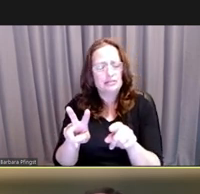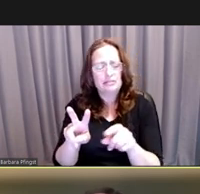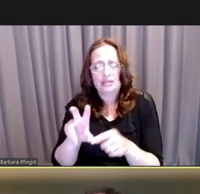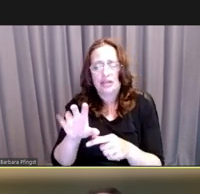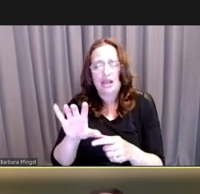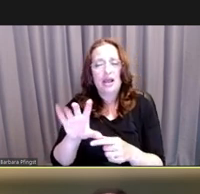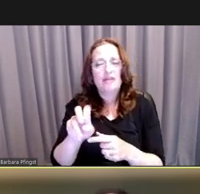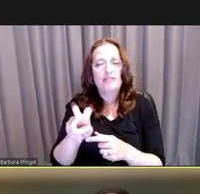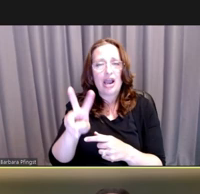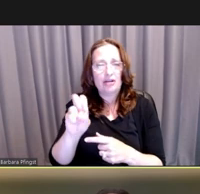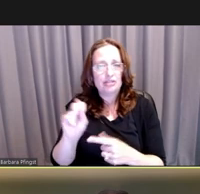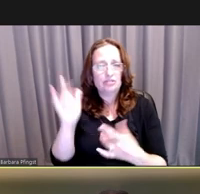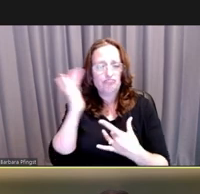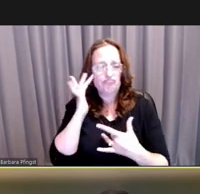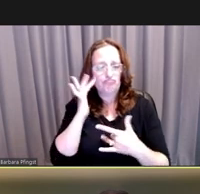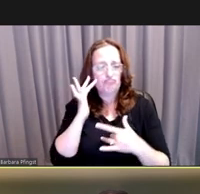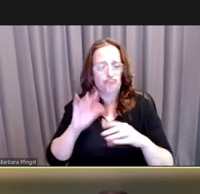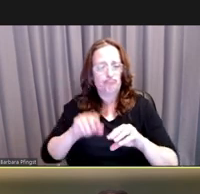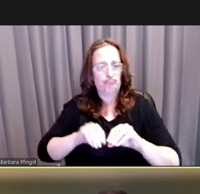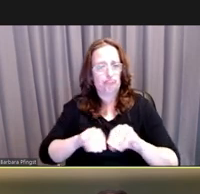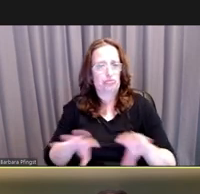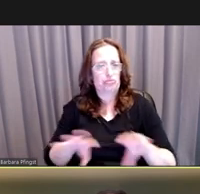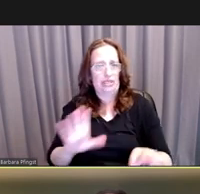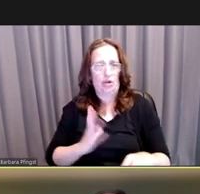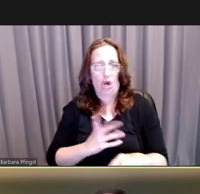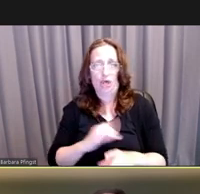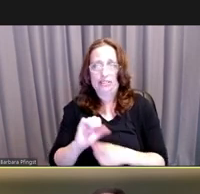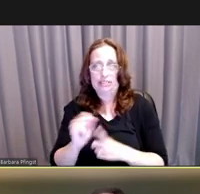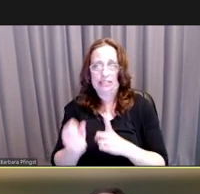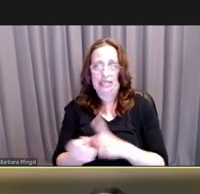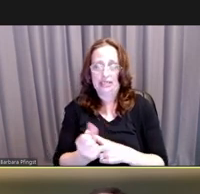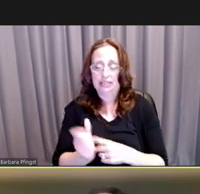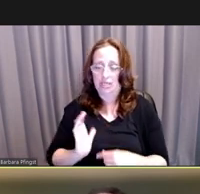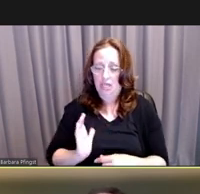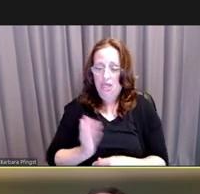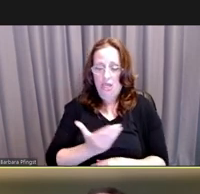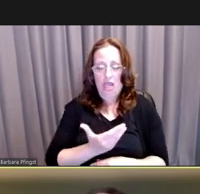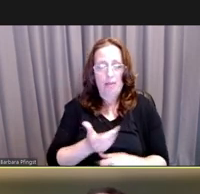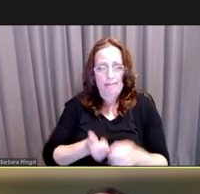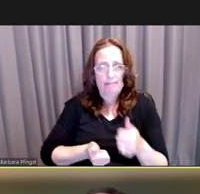us have been exposed to it. And it's really reactivation of a latent infection that's